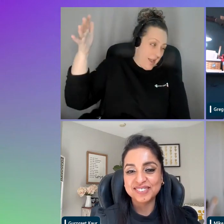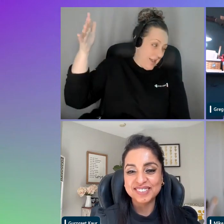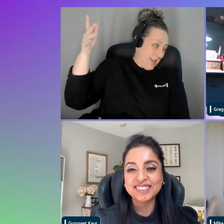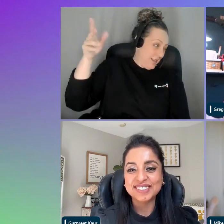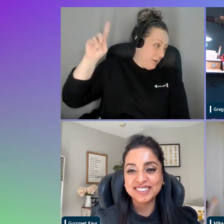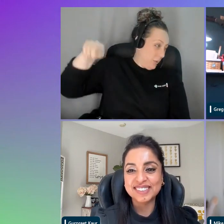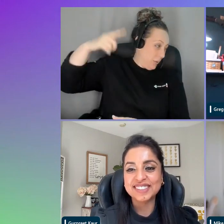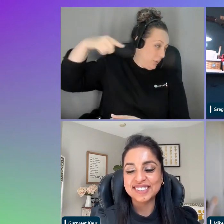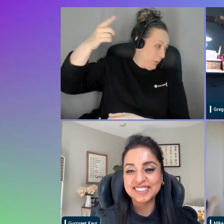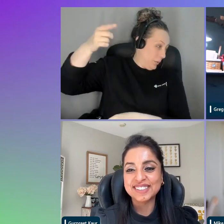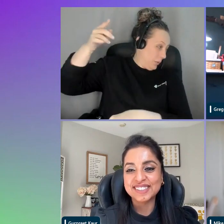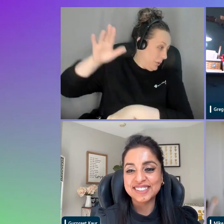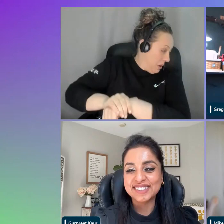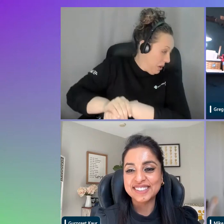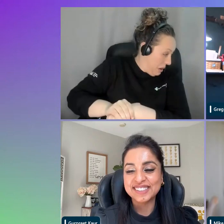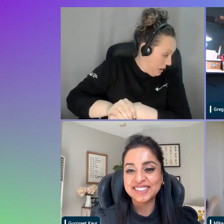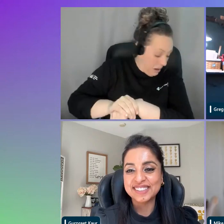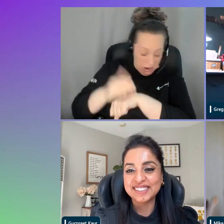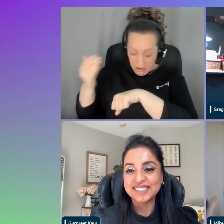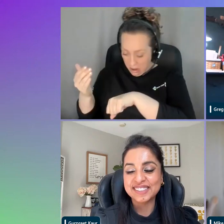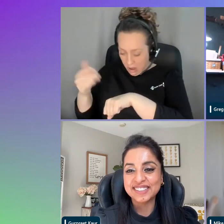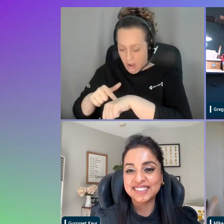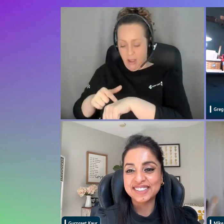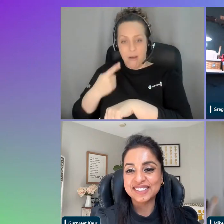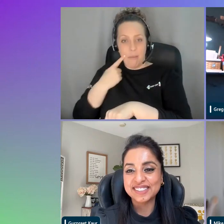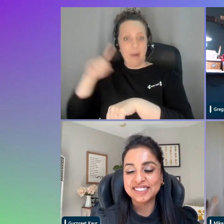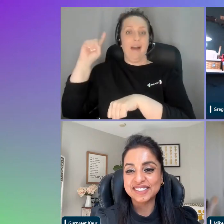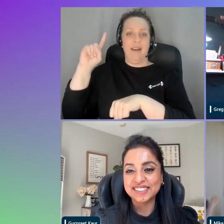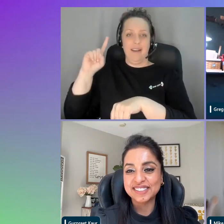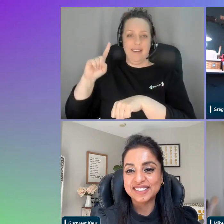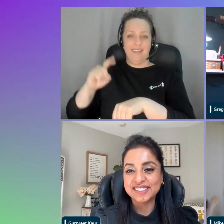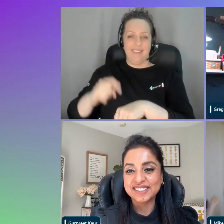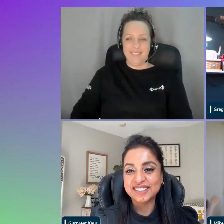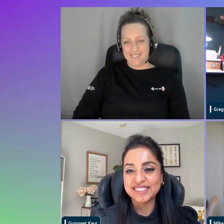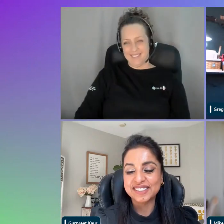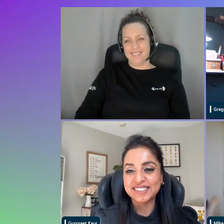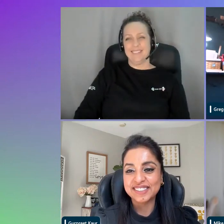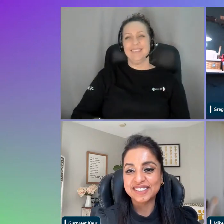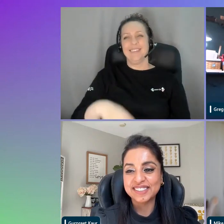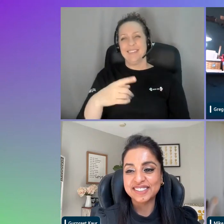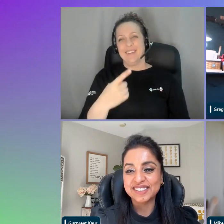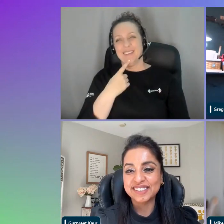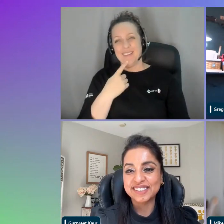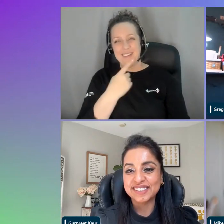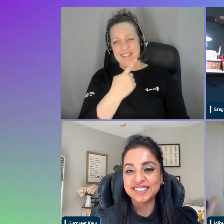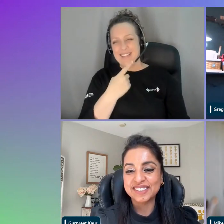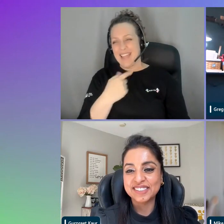the rest of the story. So these are these are incredible things. I've got a colleague who says, um, occasionally he'll say it's